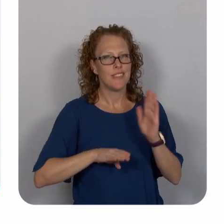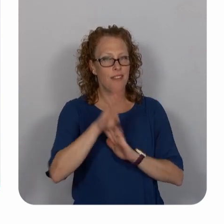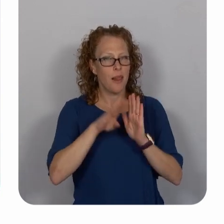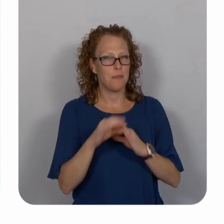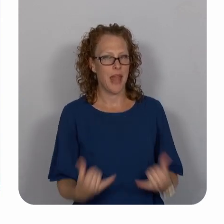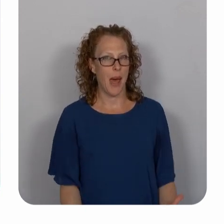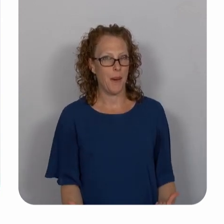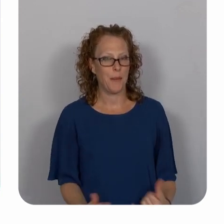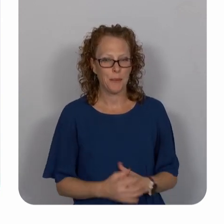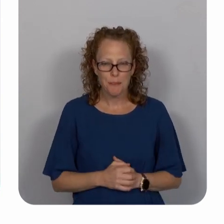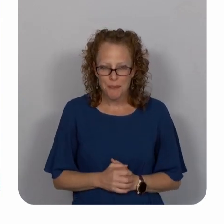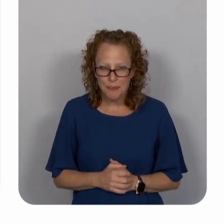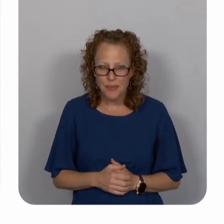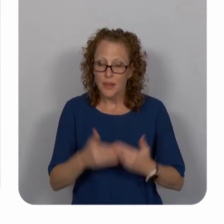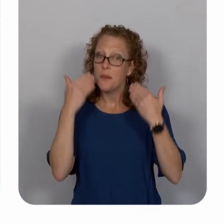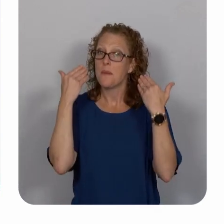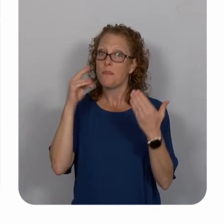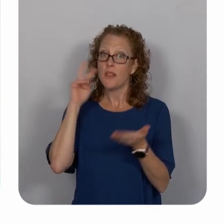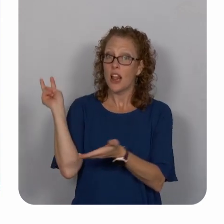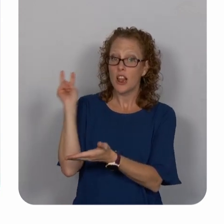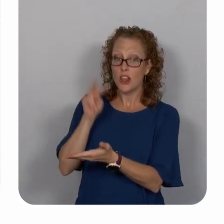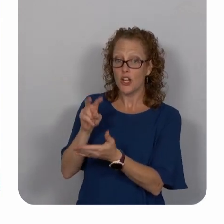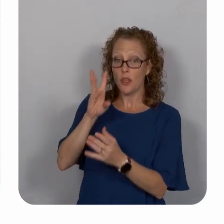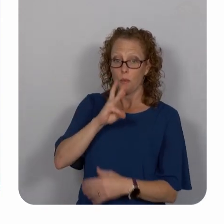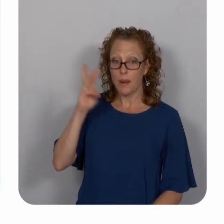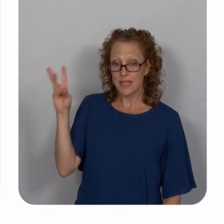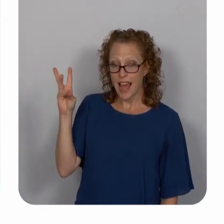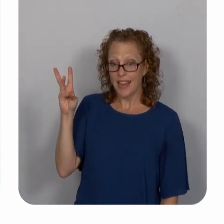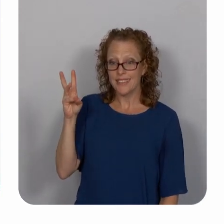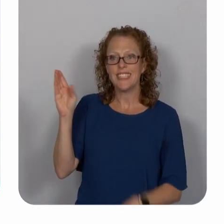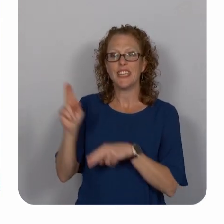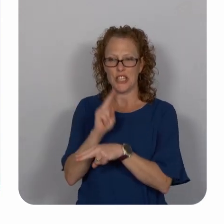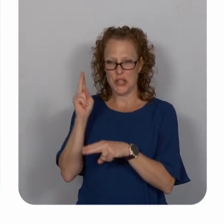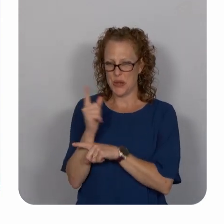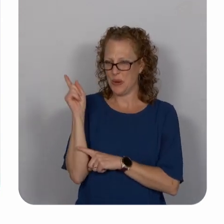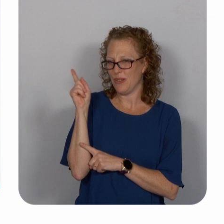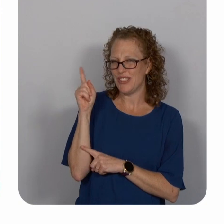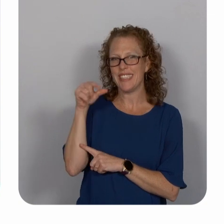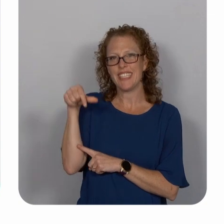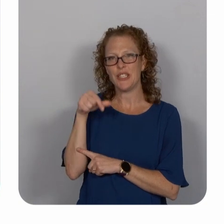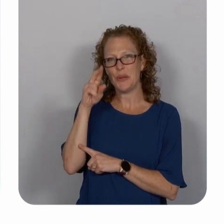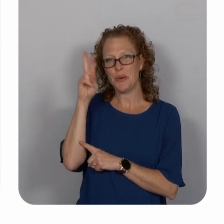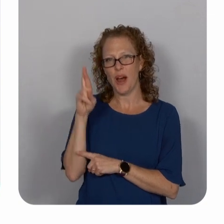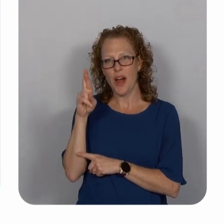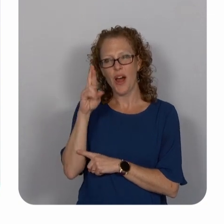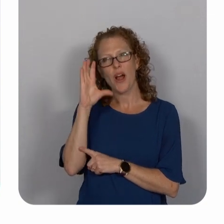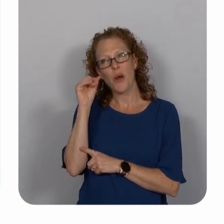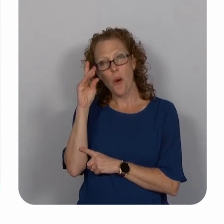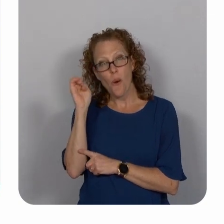So check out our Presence Platform website at the QR code today where you can read up on everything Jay and I just talked about.